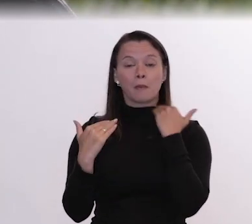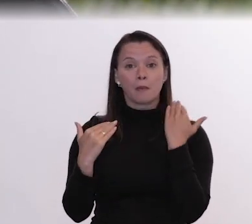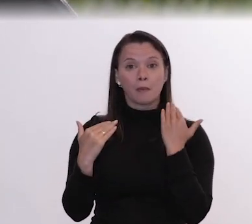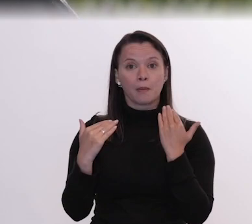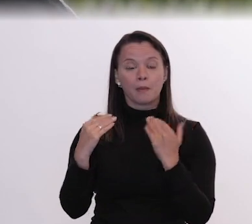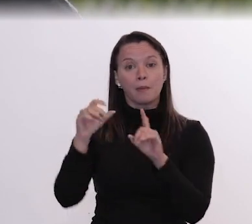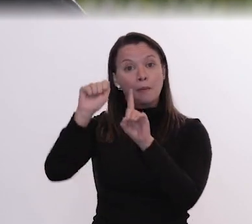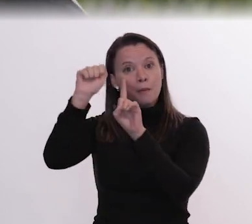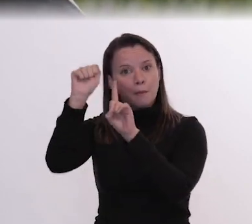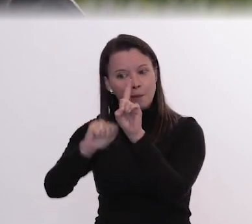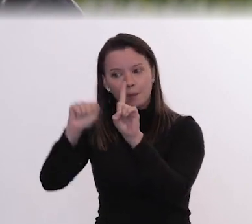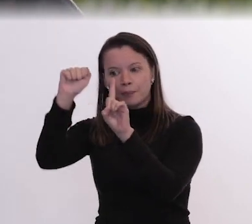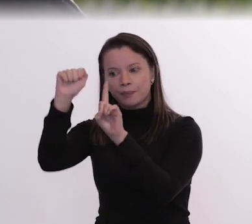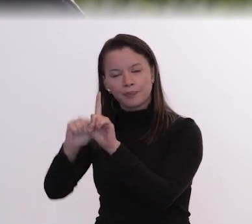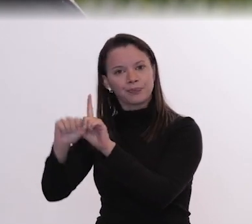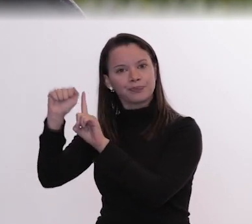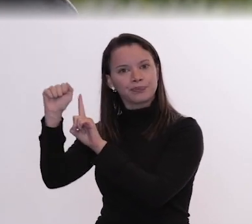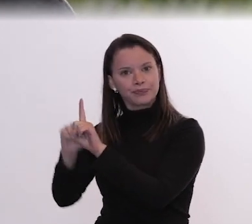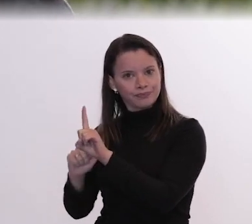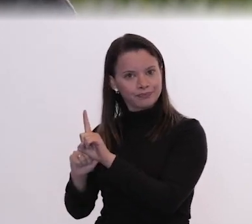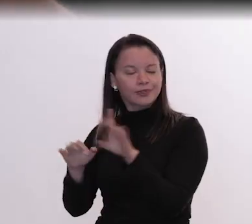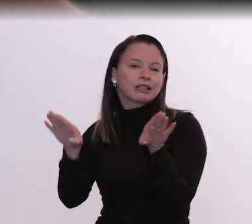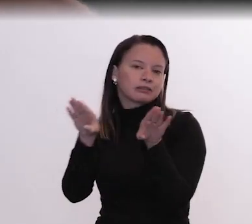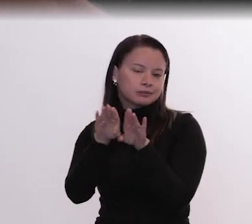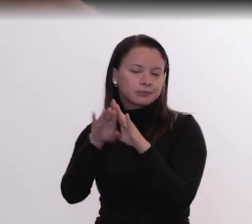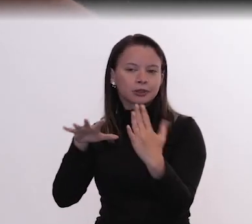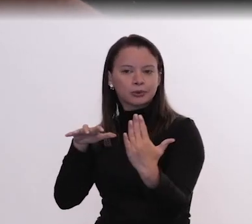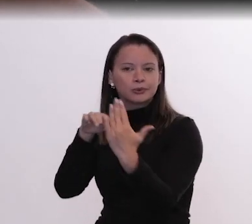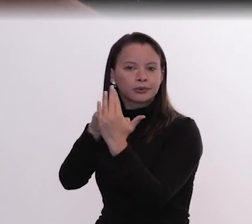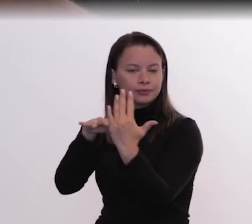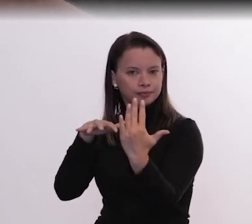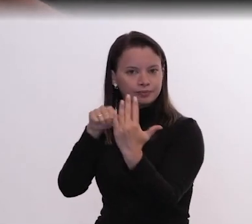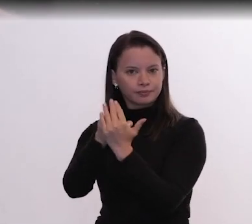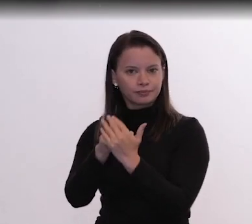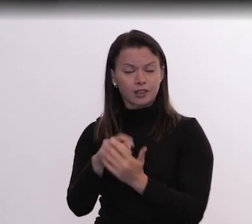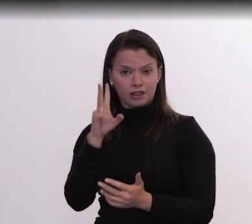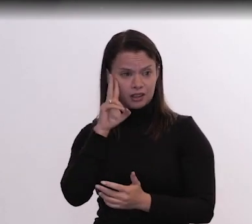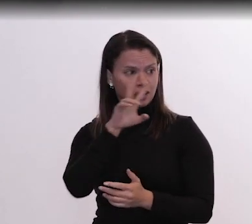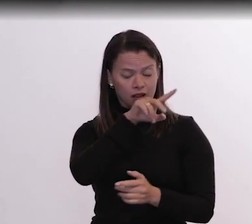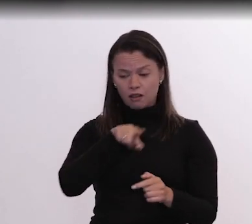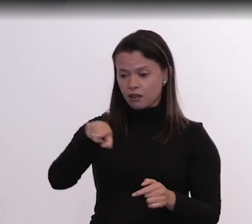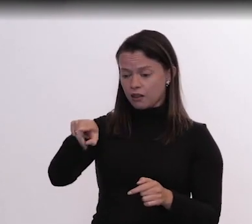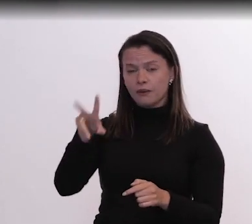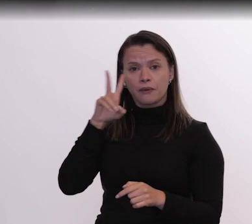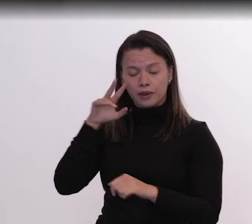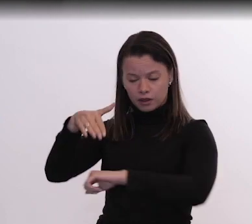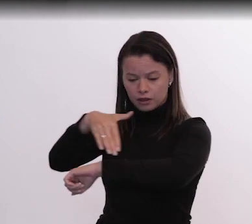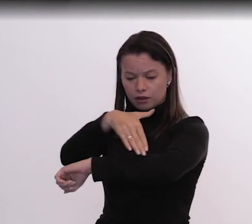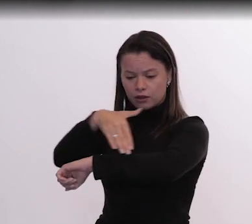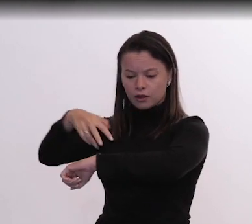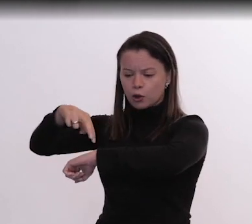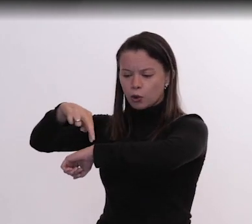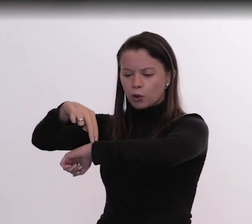Do you know how wide the sidewalk is? 1.5-meter-wide sidewalks,